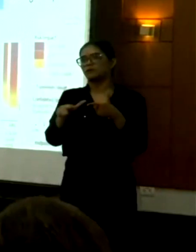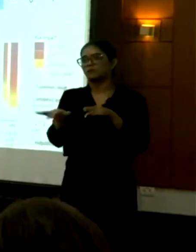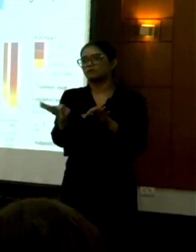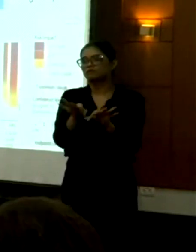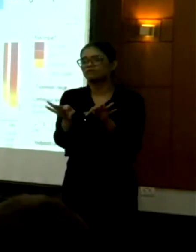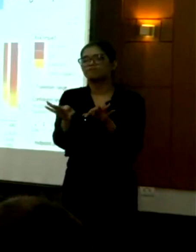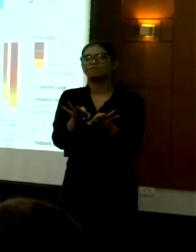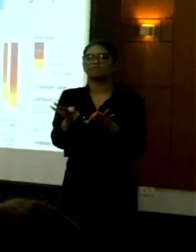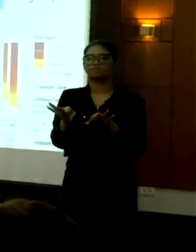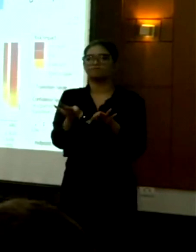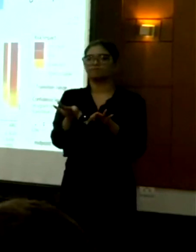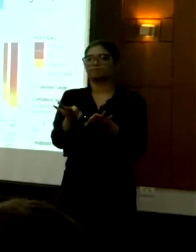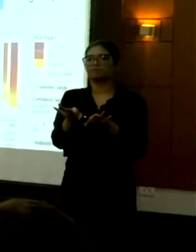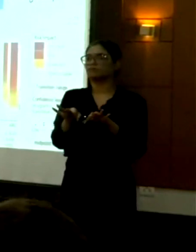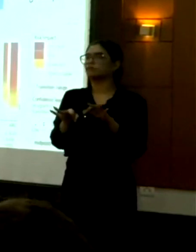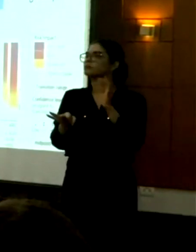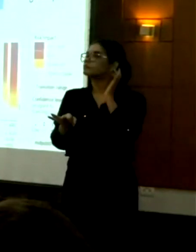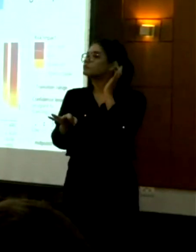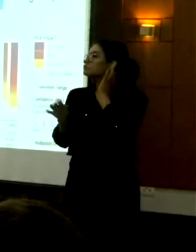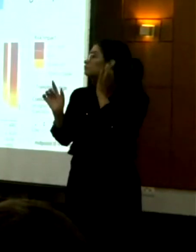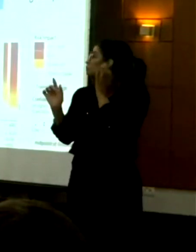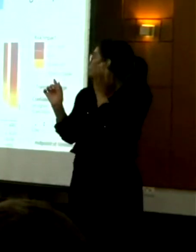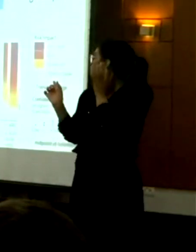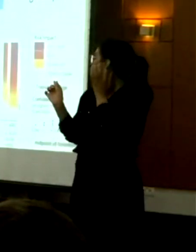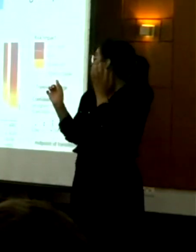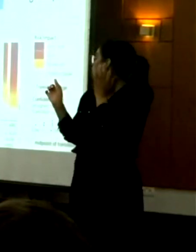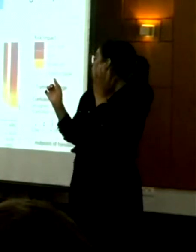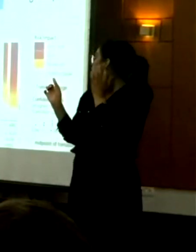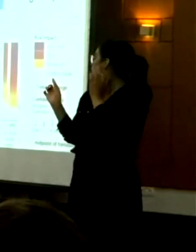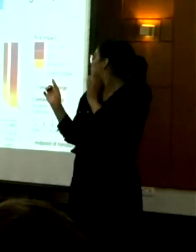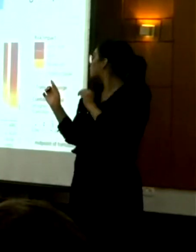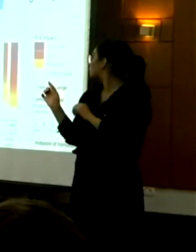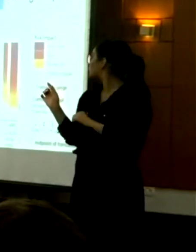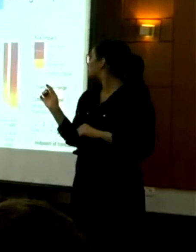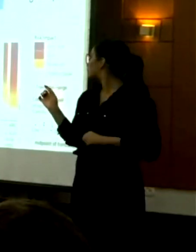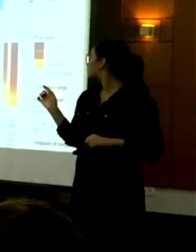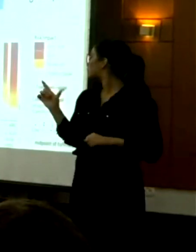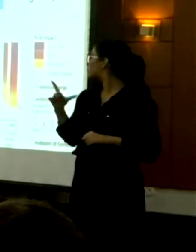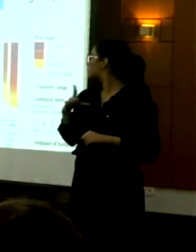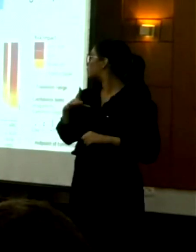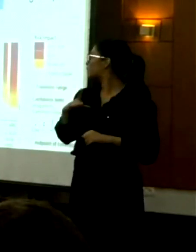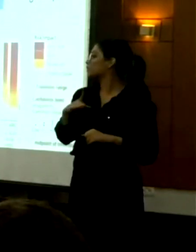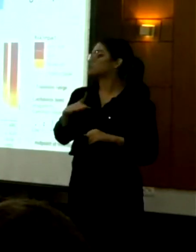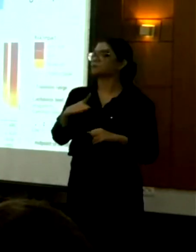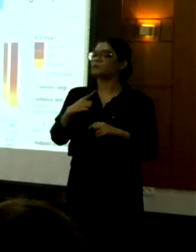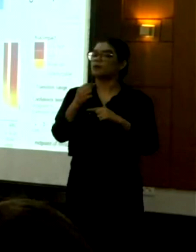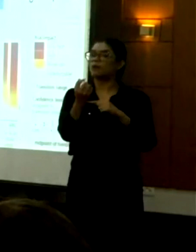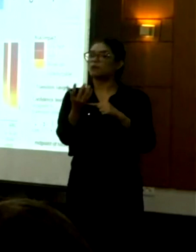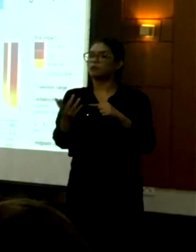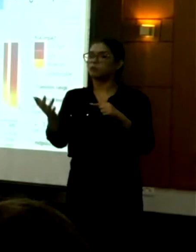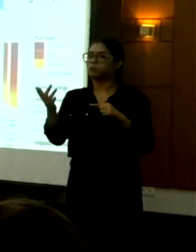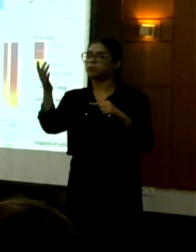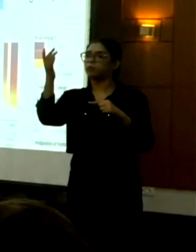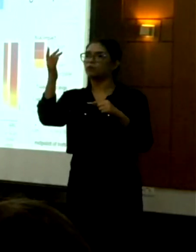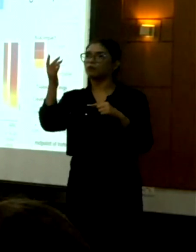so this scenario you are well known right, basically the scenario that has high emissions , intermediate emissions